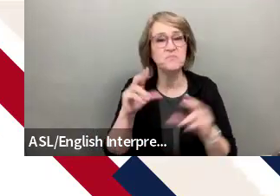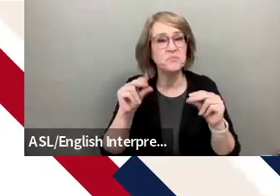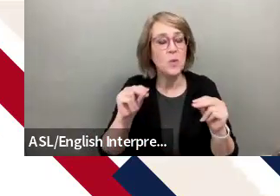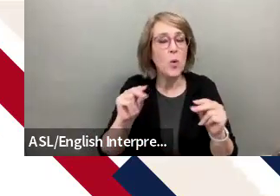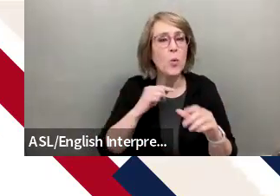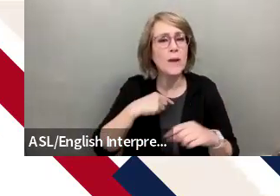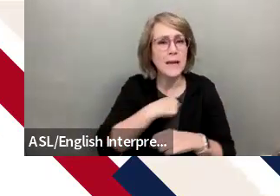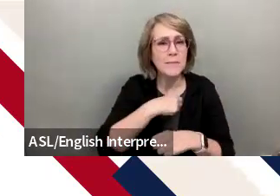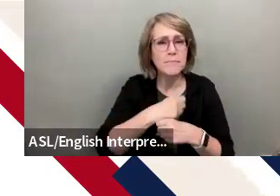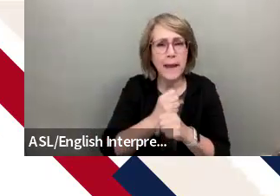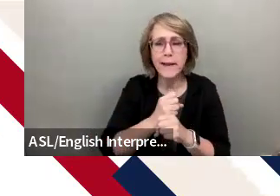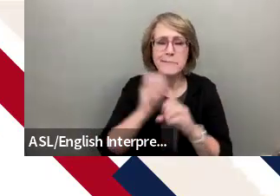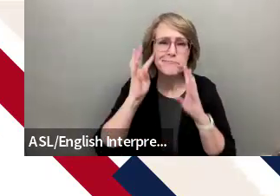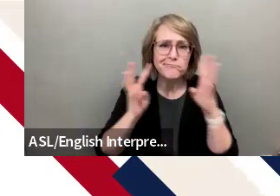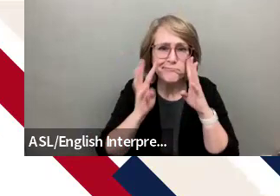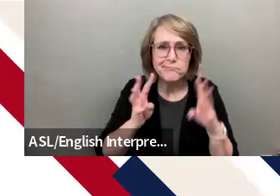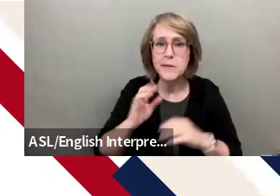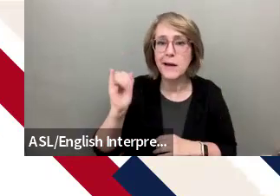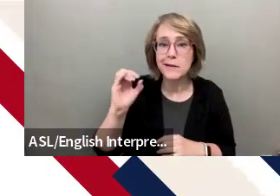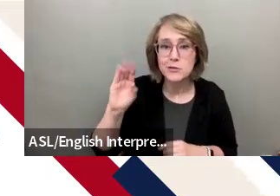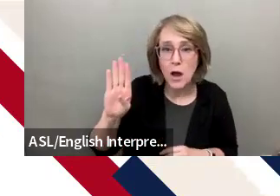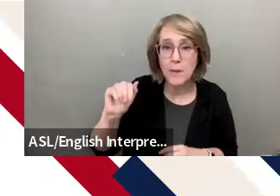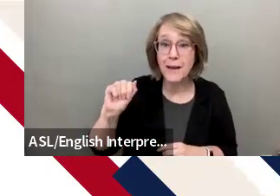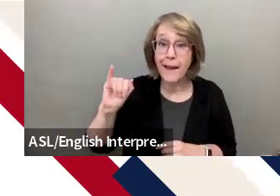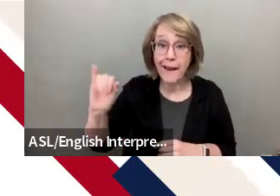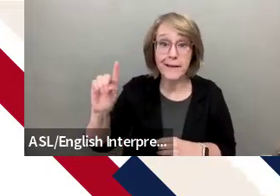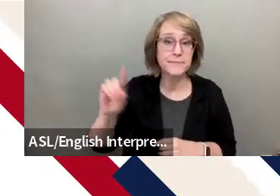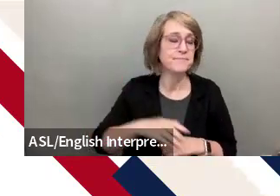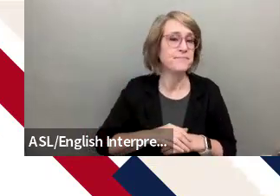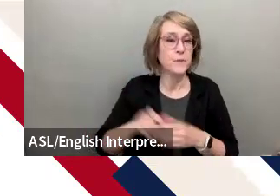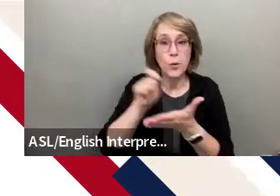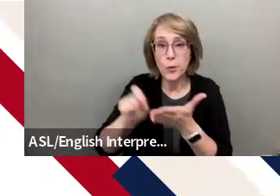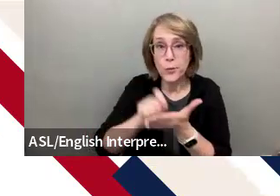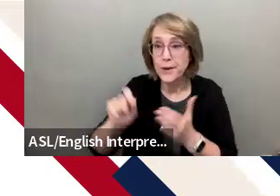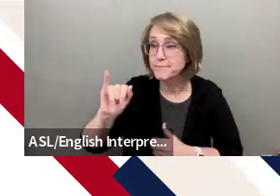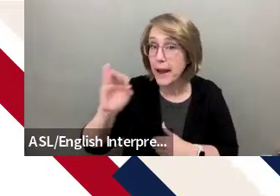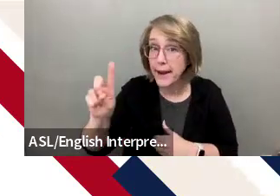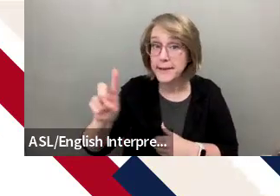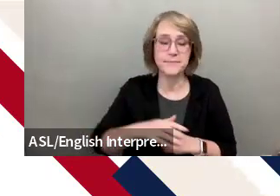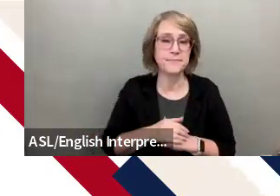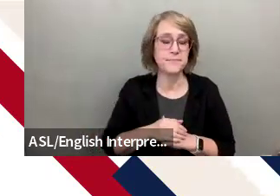AIDS A COMBINATION OF THE TWO MAYBE IT'S THE CUE CARD. IT REALLY AGAIN JUST DEPENDS